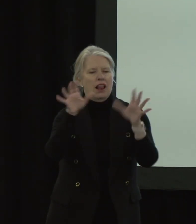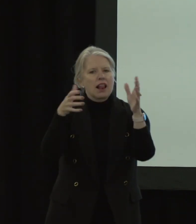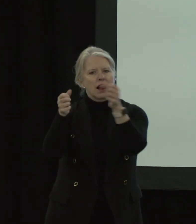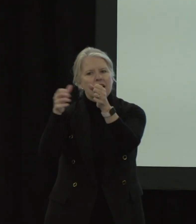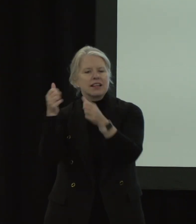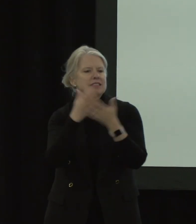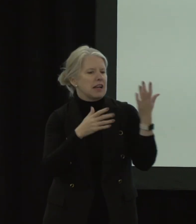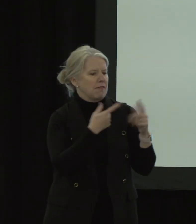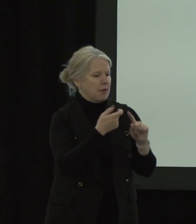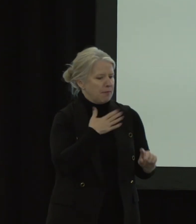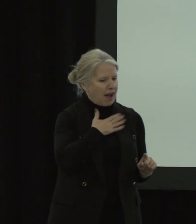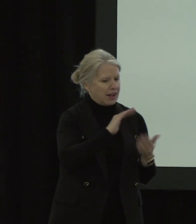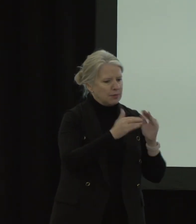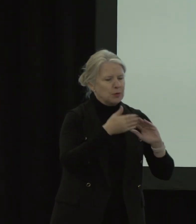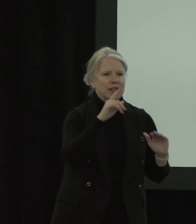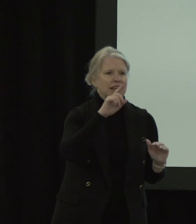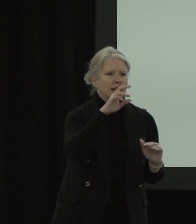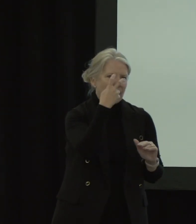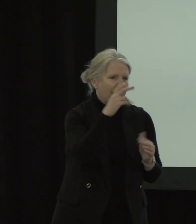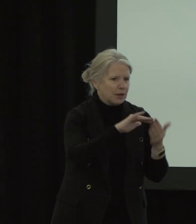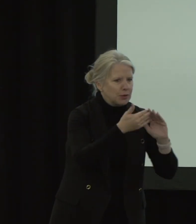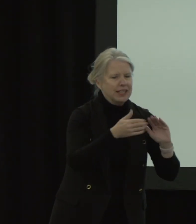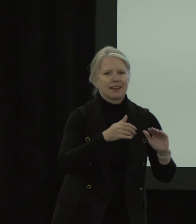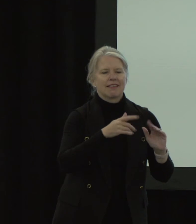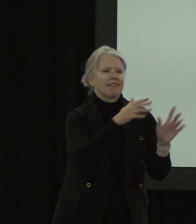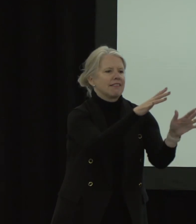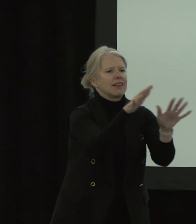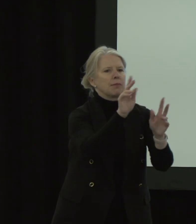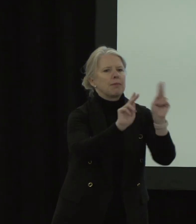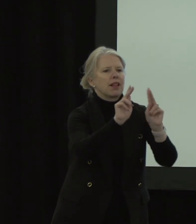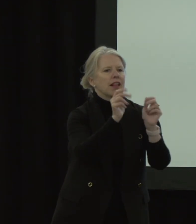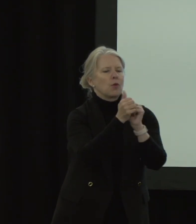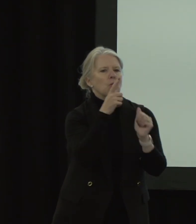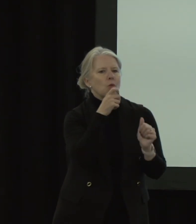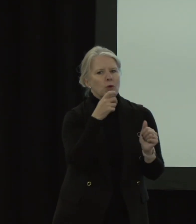community, from the blind community, folks, who have somewhat more difficult to hire